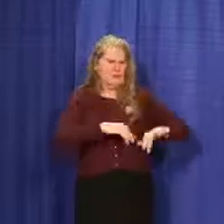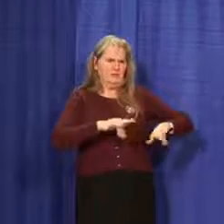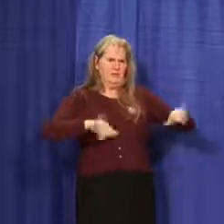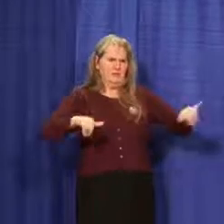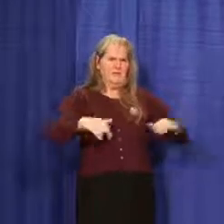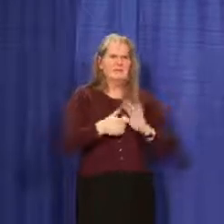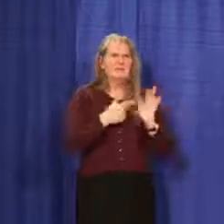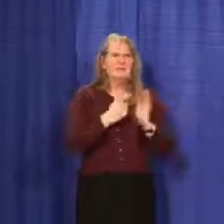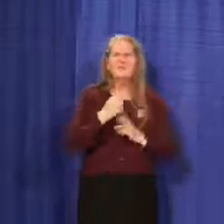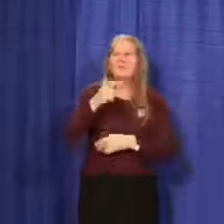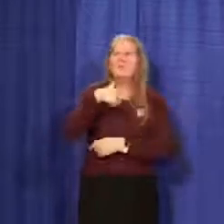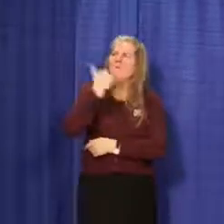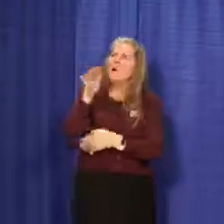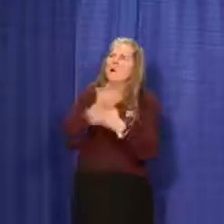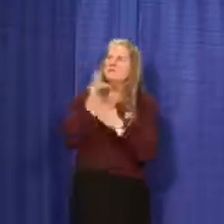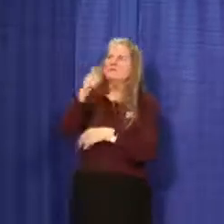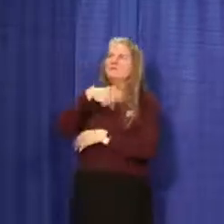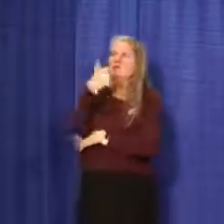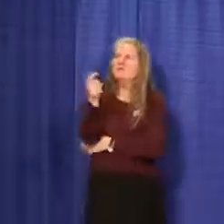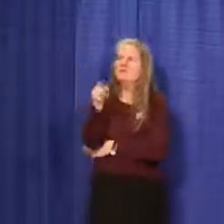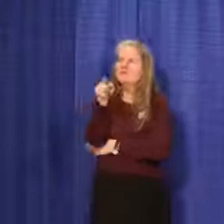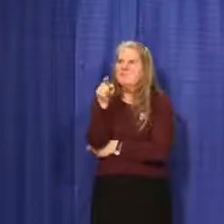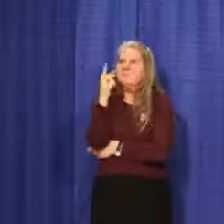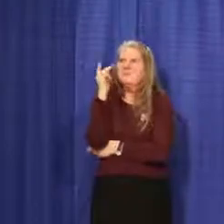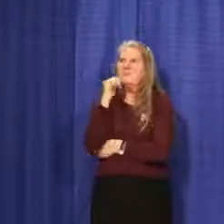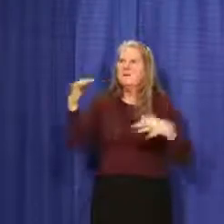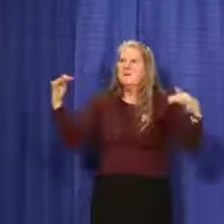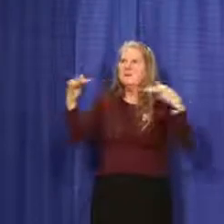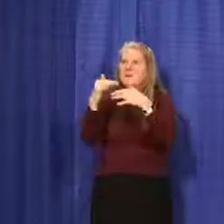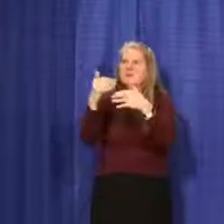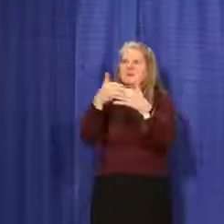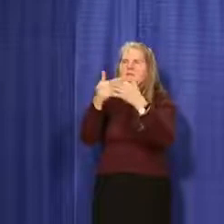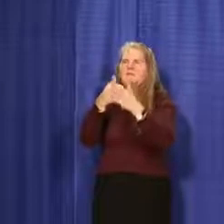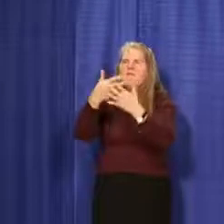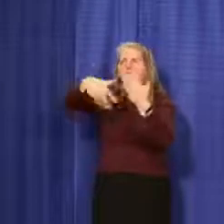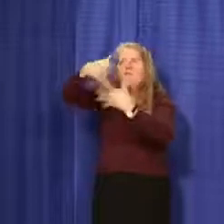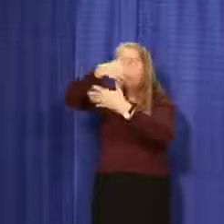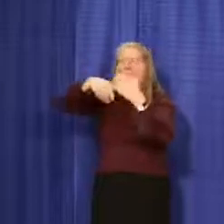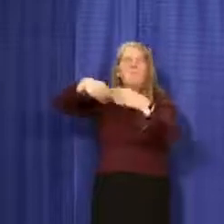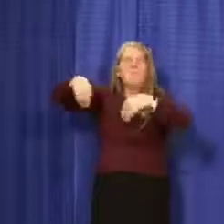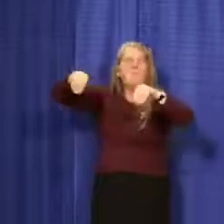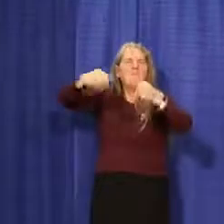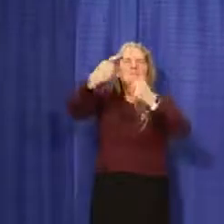this. Whenever I have been watching a movie recently and I see people gathering, say a crowd in a